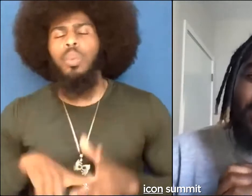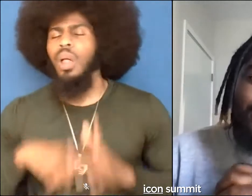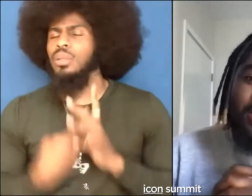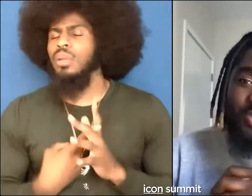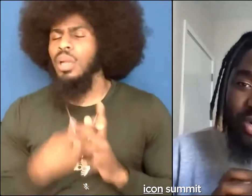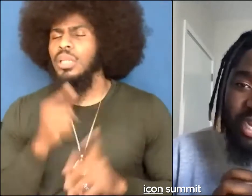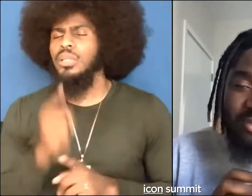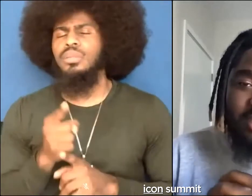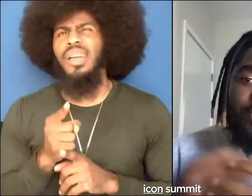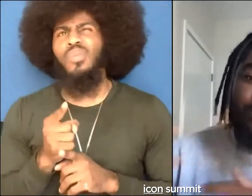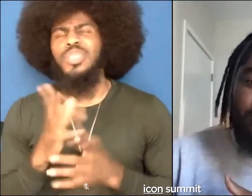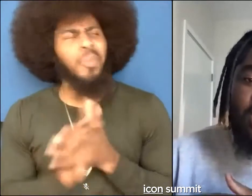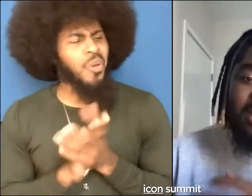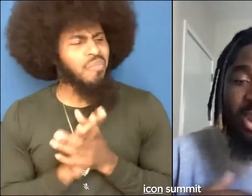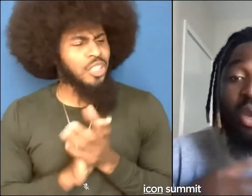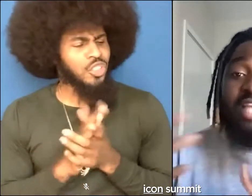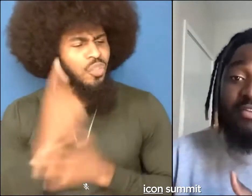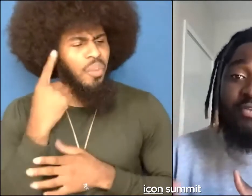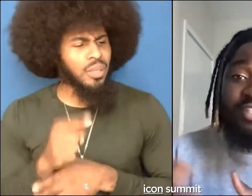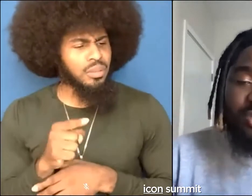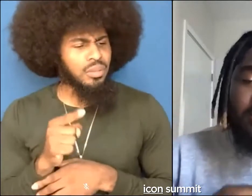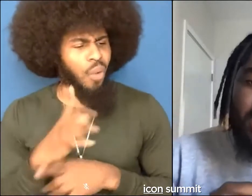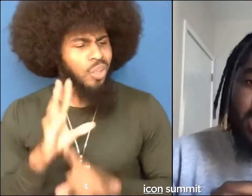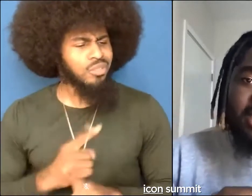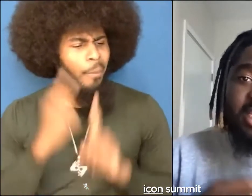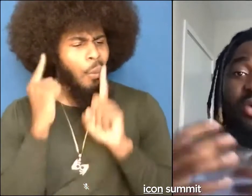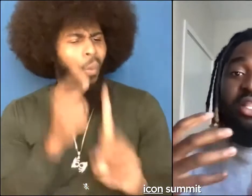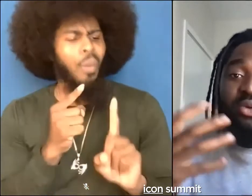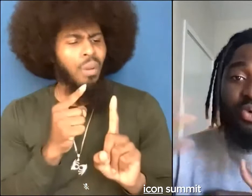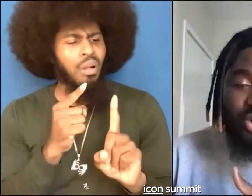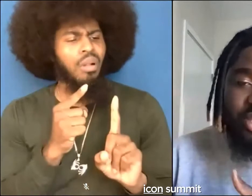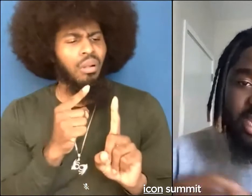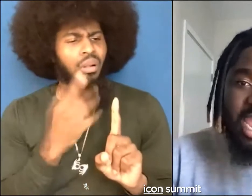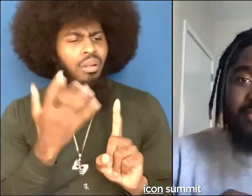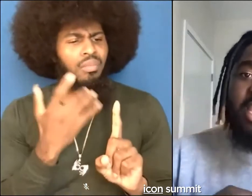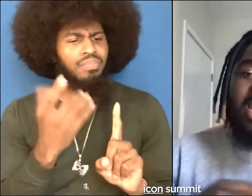me doing this work outside, of course, that I wanted to have compositions as a man and hear what was going on in their life.